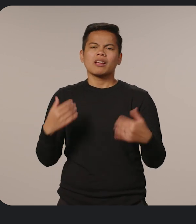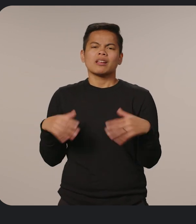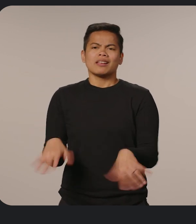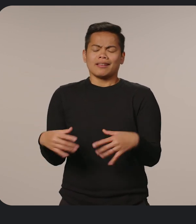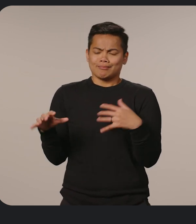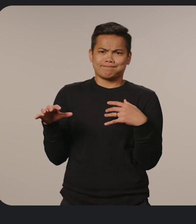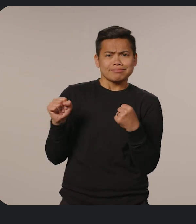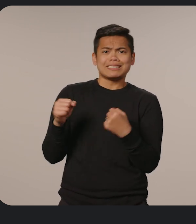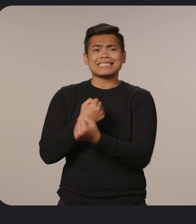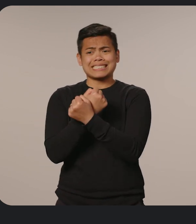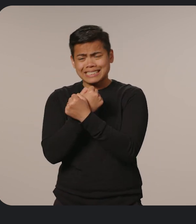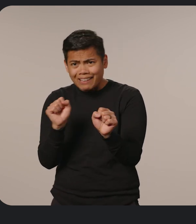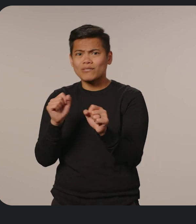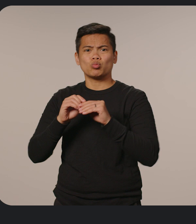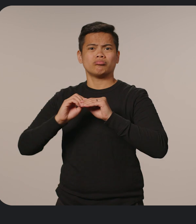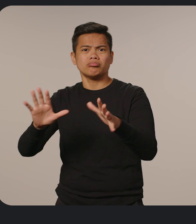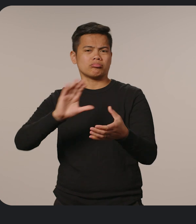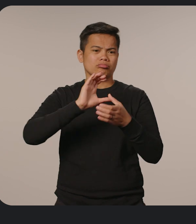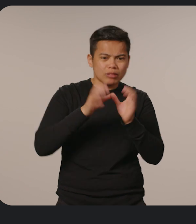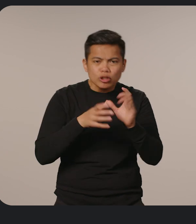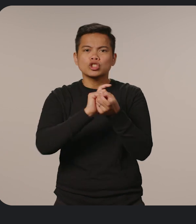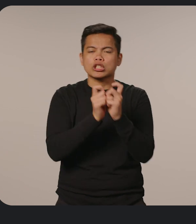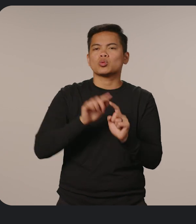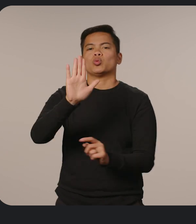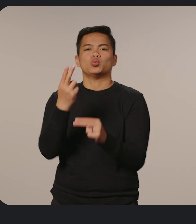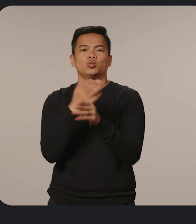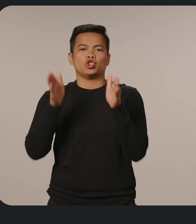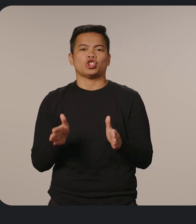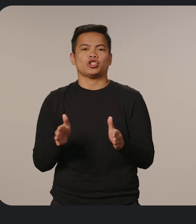faster or safer to roll out